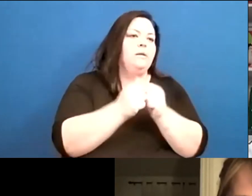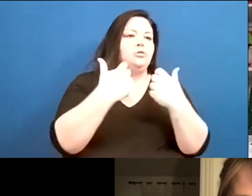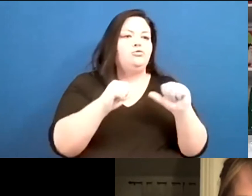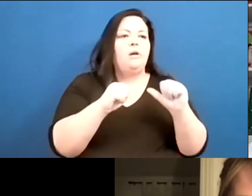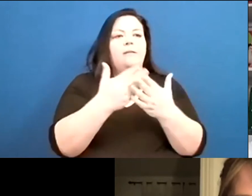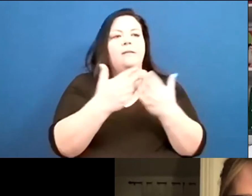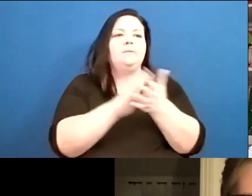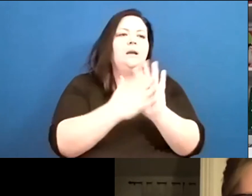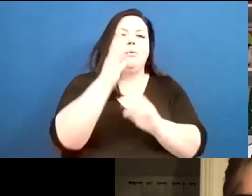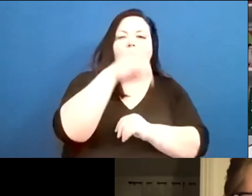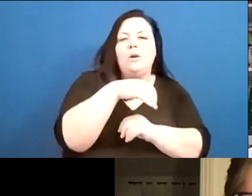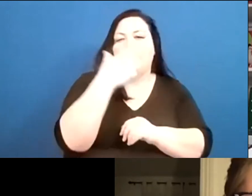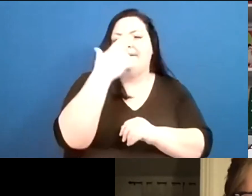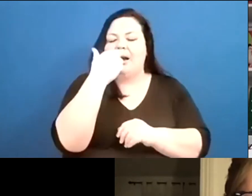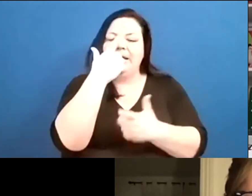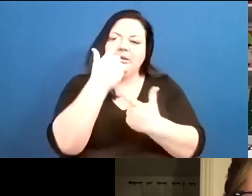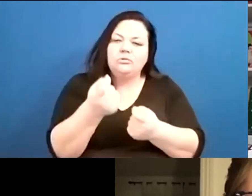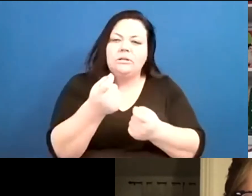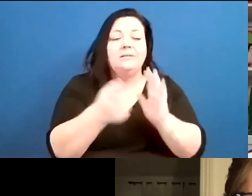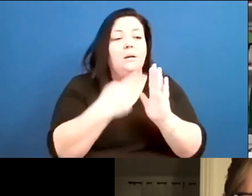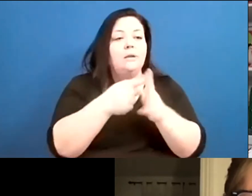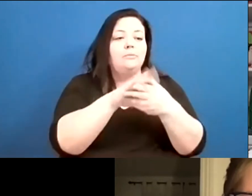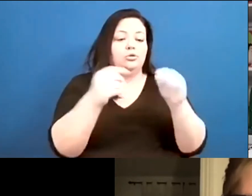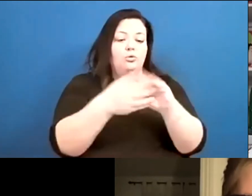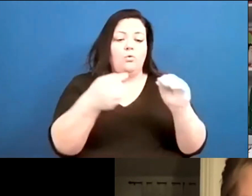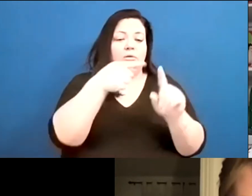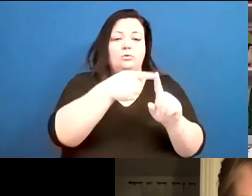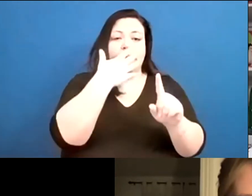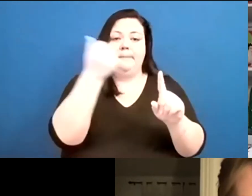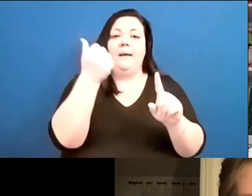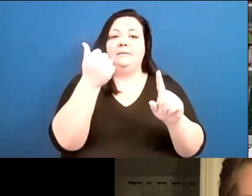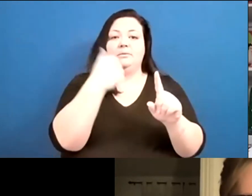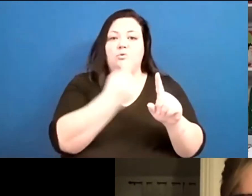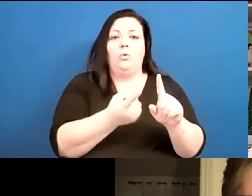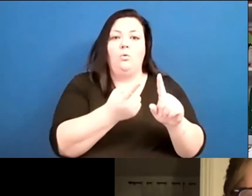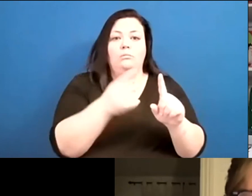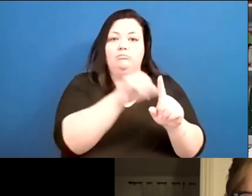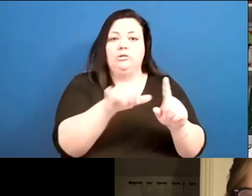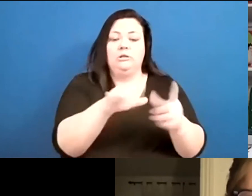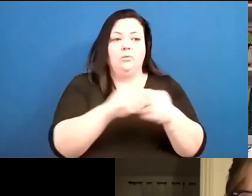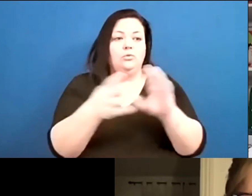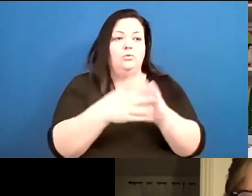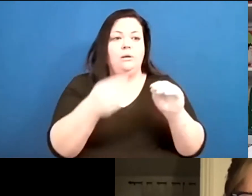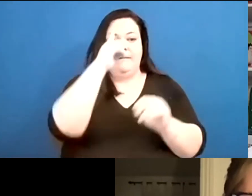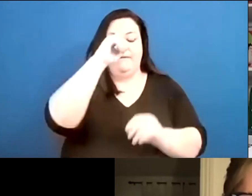or funny or interesting and sometimes stories are just best told, like, a story and so, for me, I don't always go